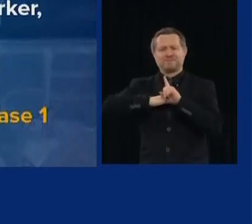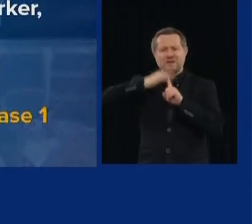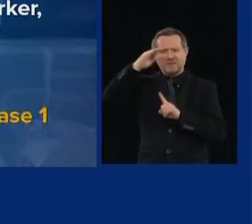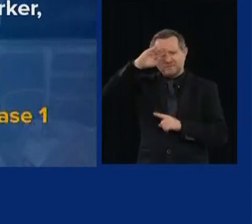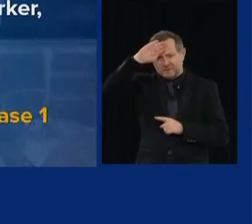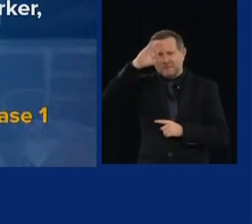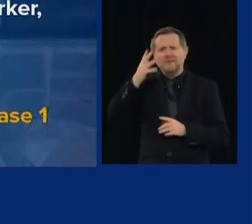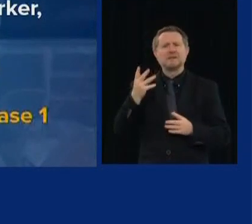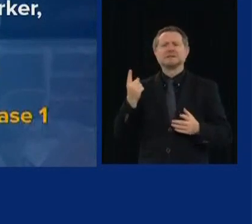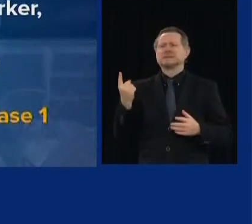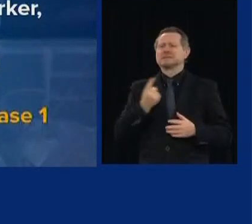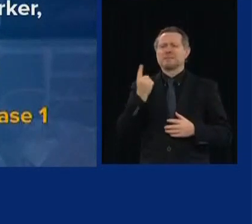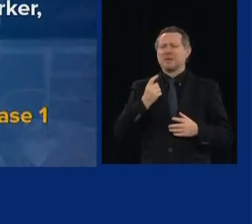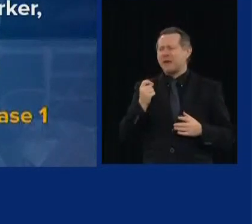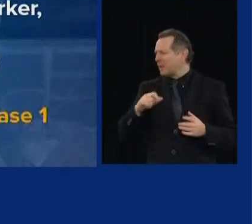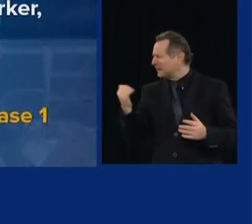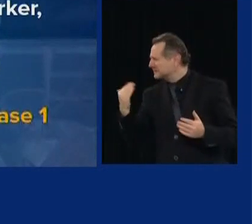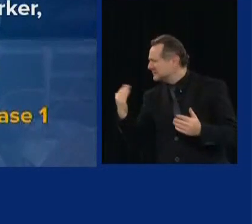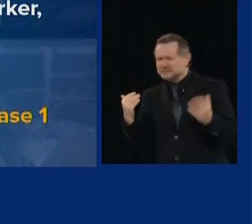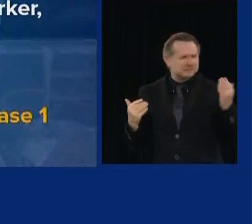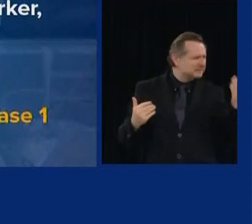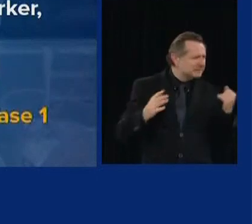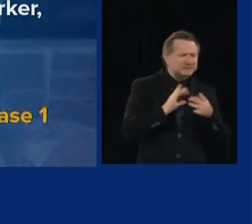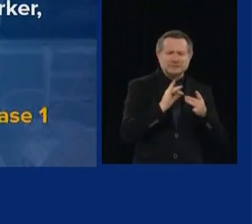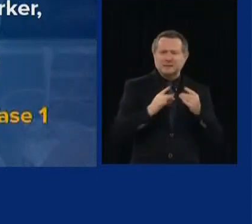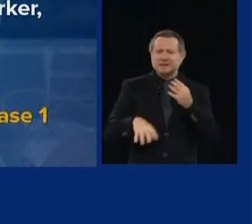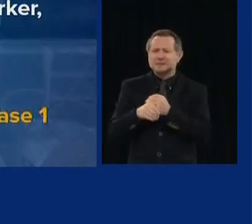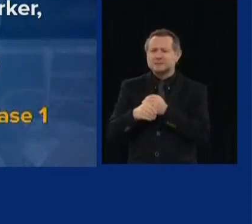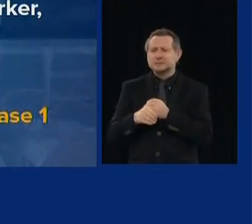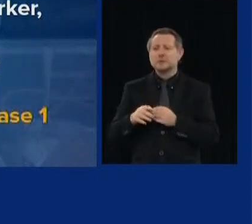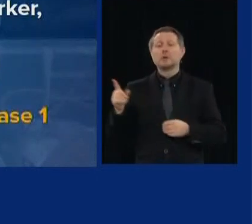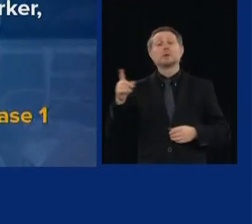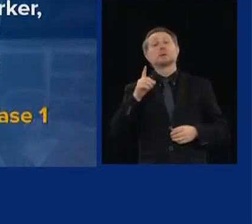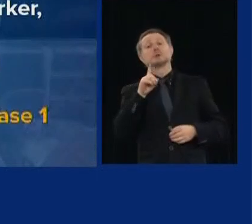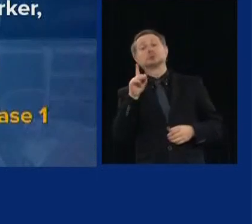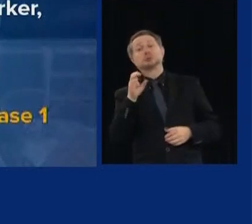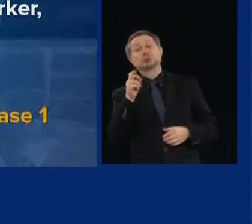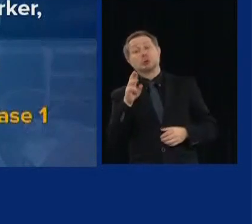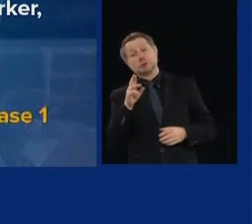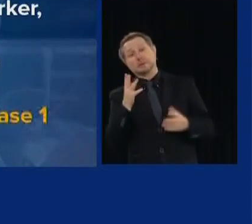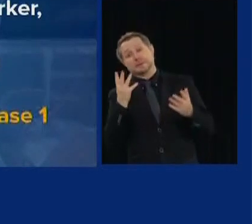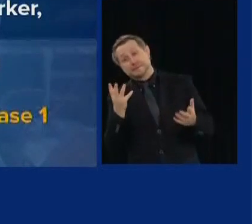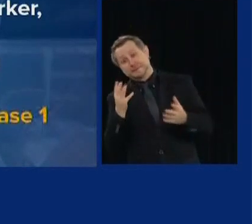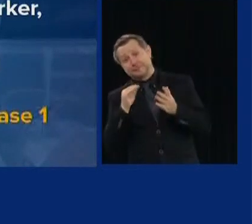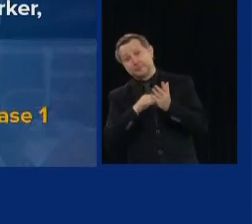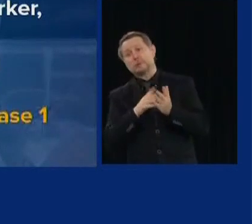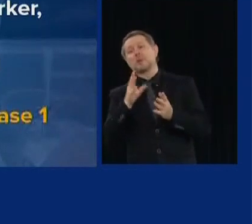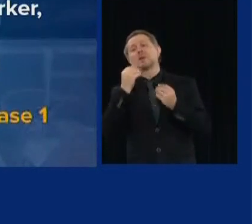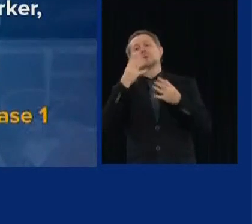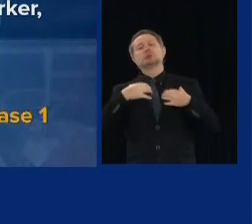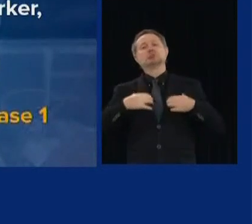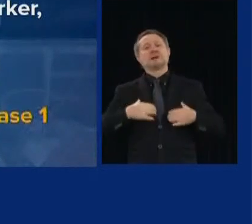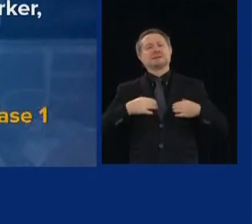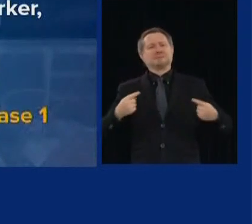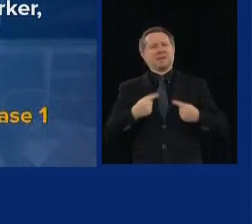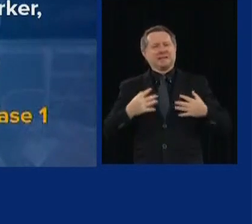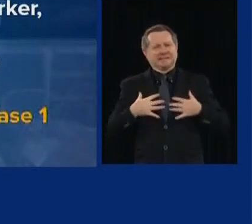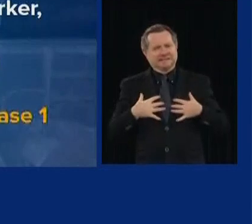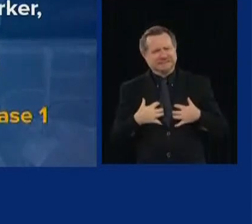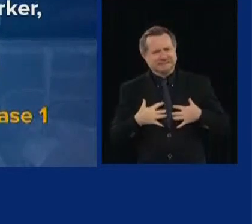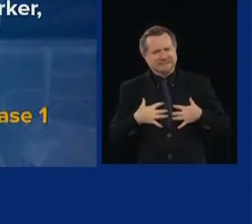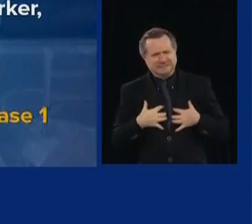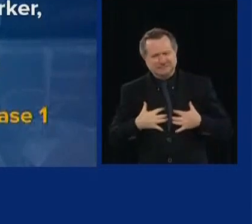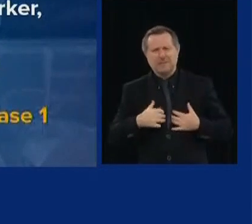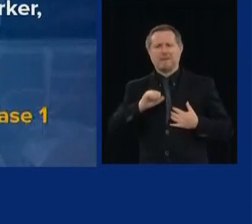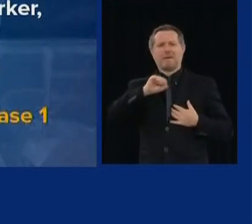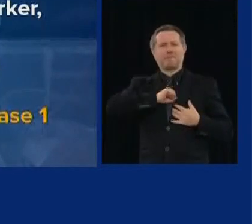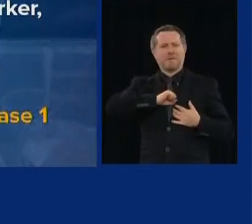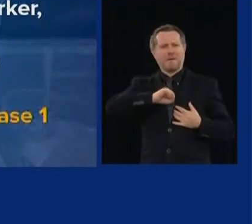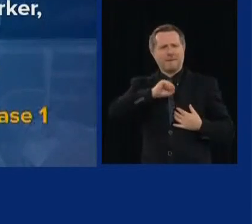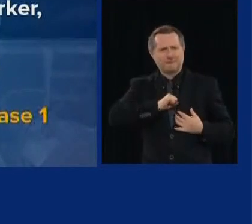COVID SYMPTOMS, COUGHING,